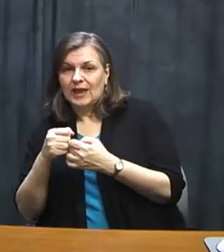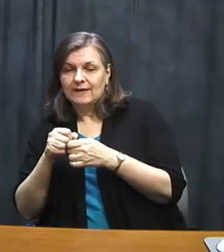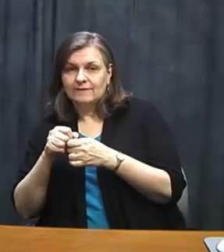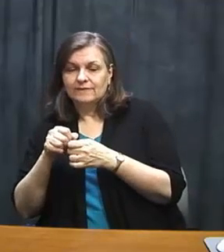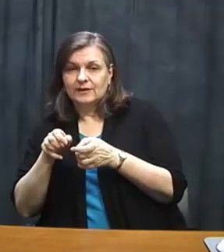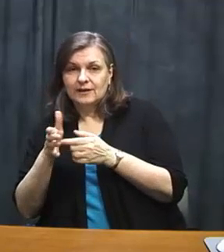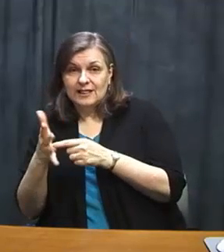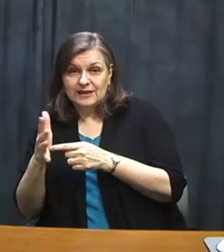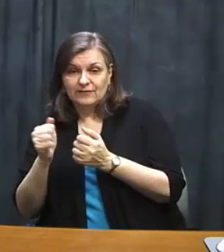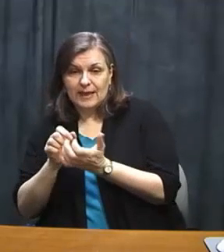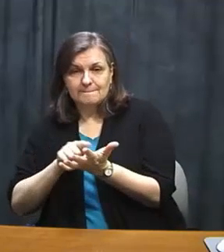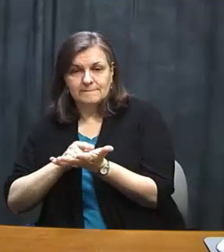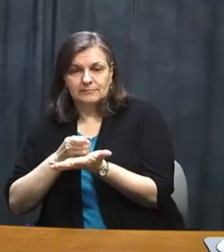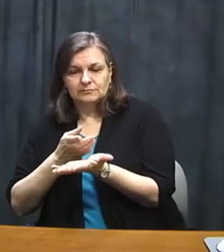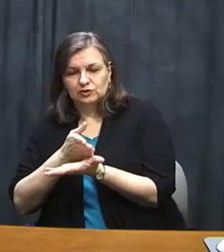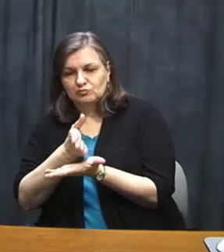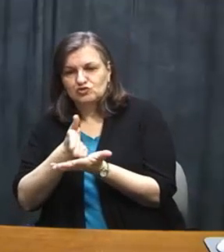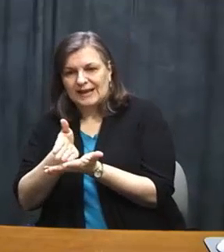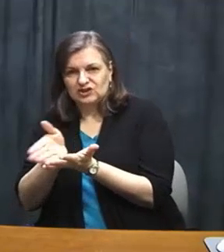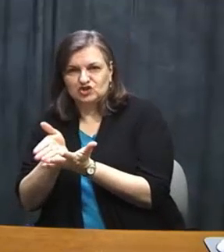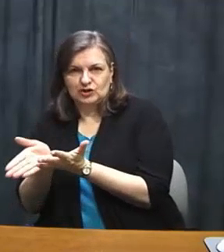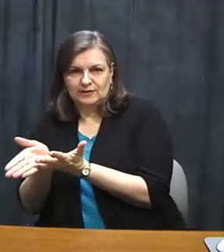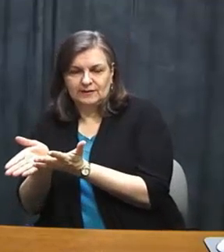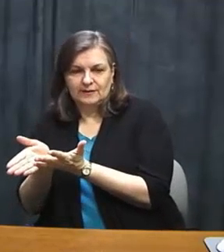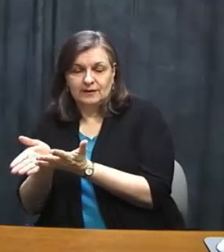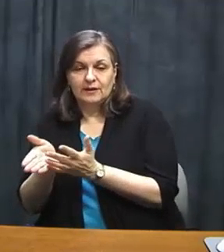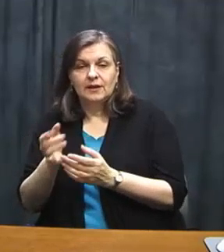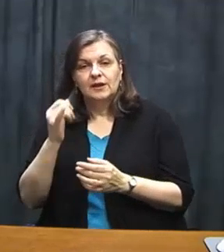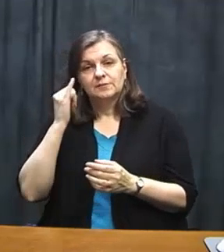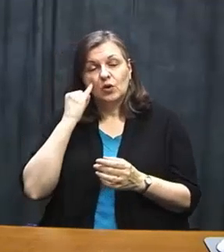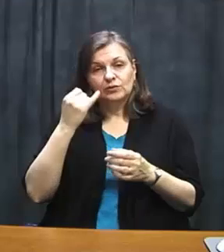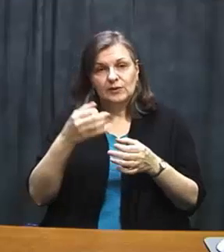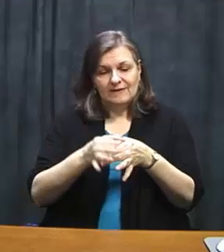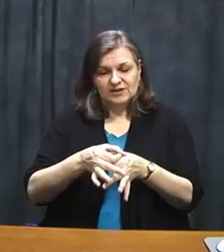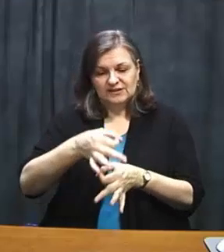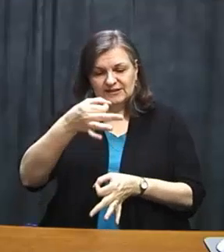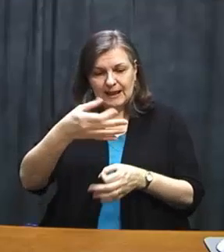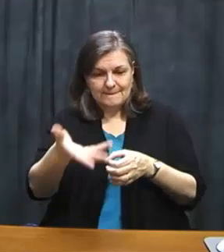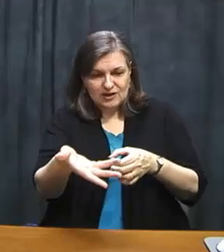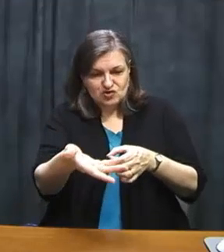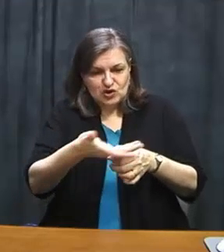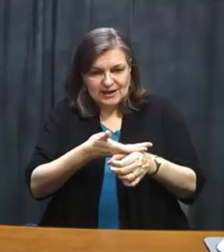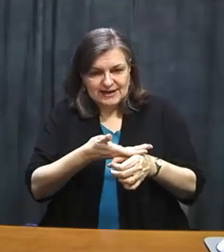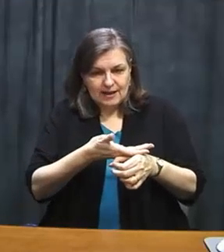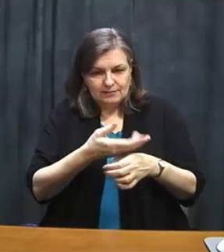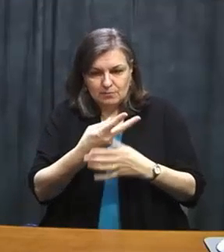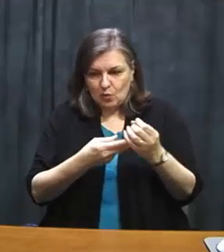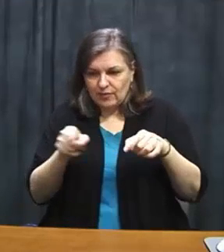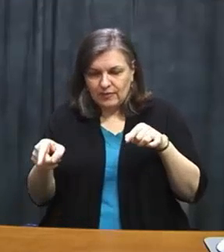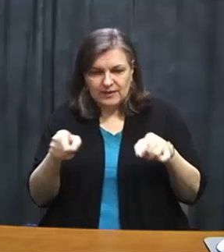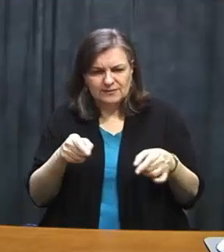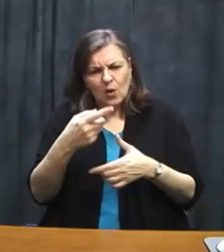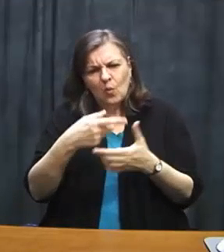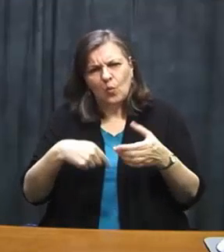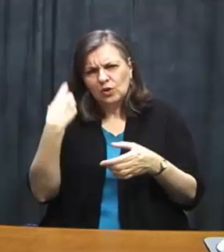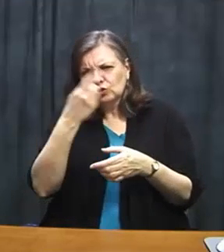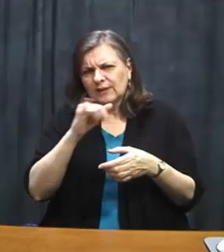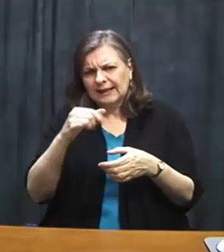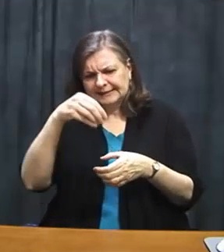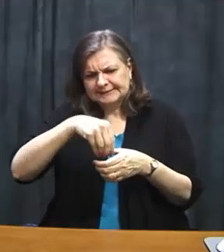if we look at a cross section of the stems - so if you cut down this plant across its stem -- what would it look like on the inside